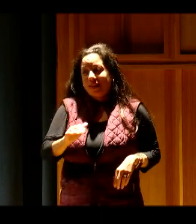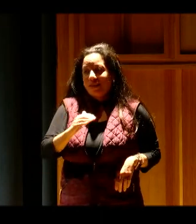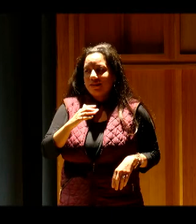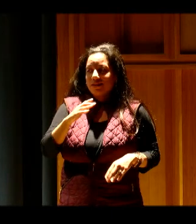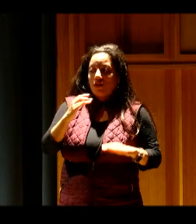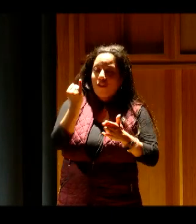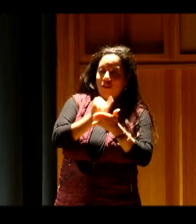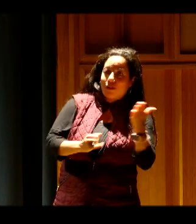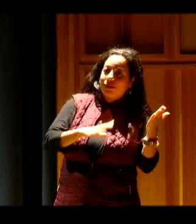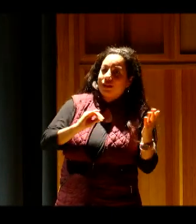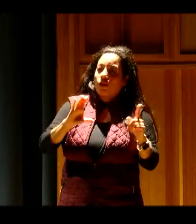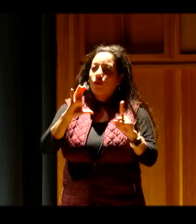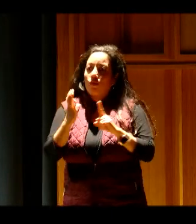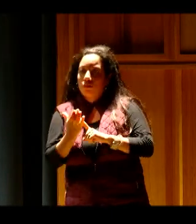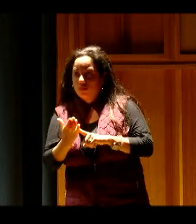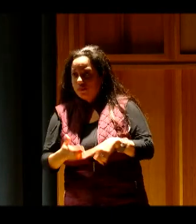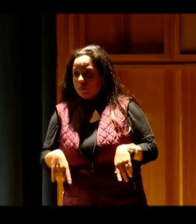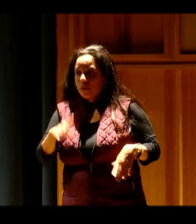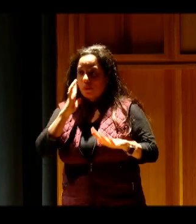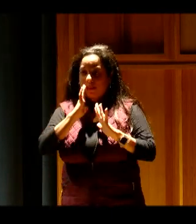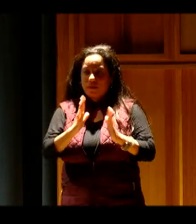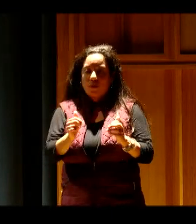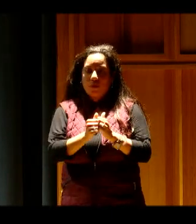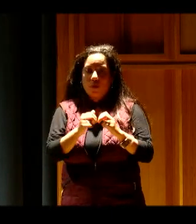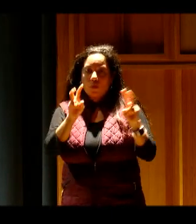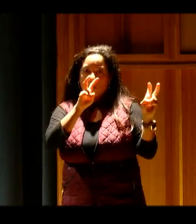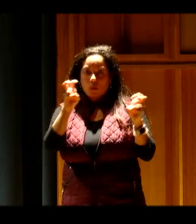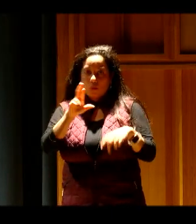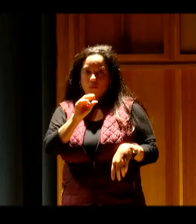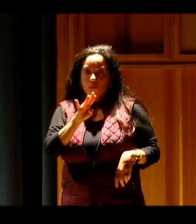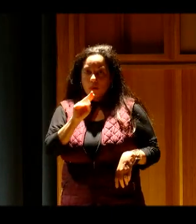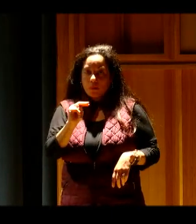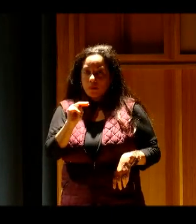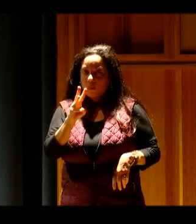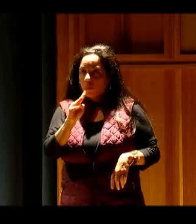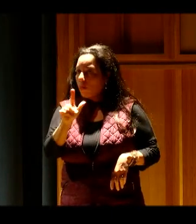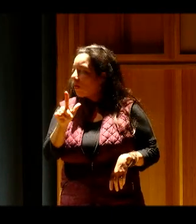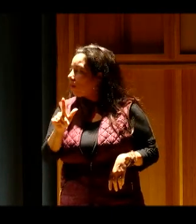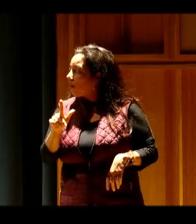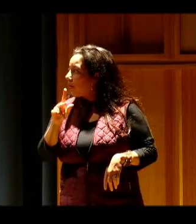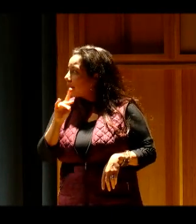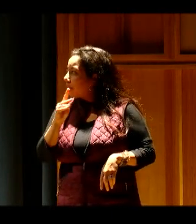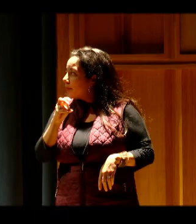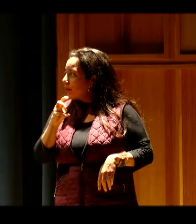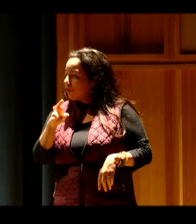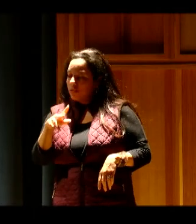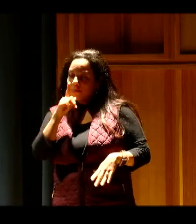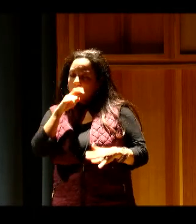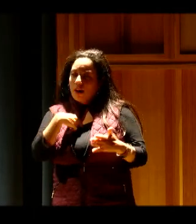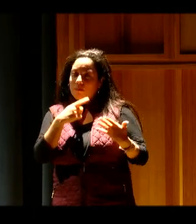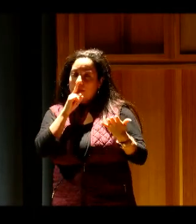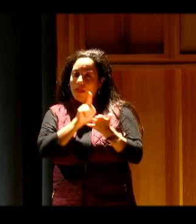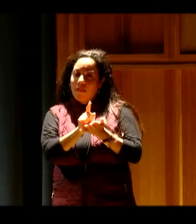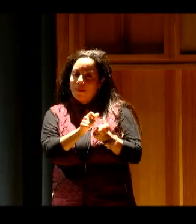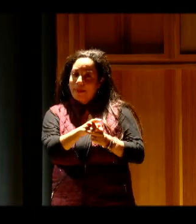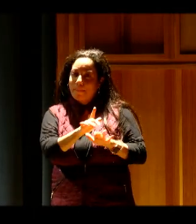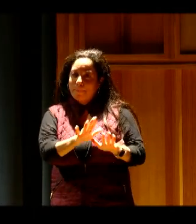I'm going to leave you with a quote by Robin Wall Kimmerer who I'm absolutely in love with and she says